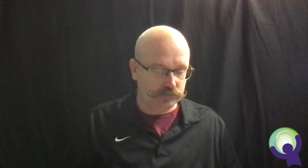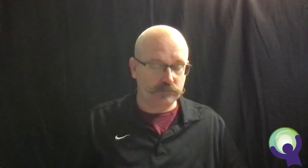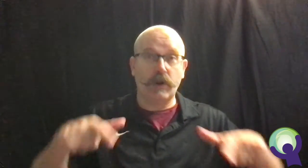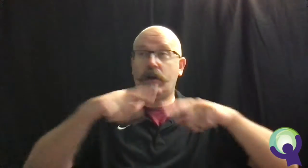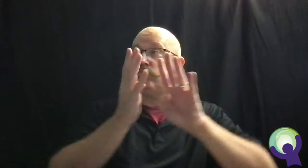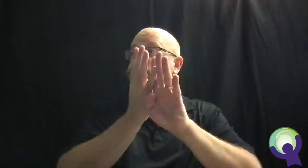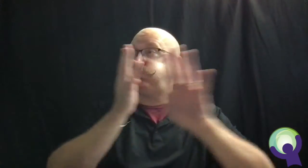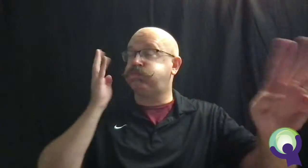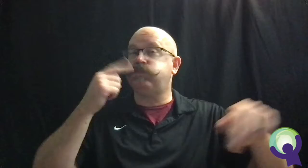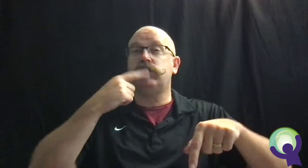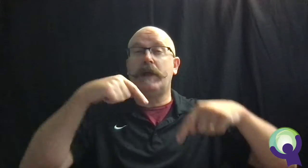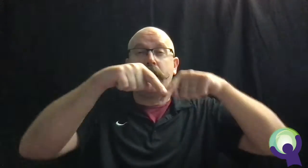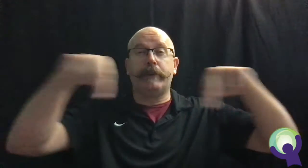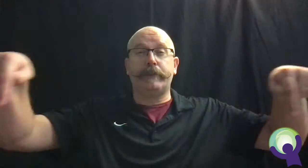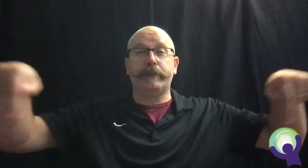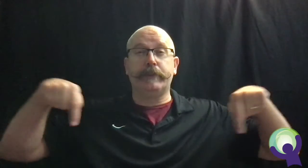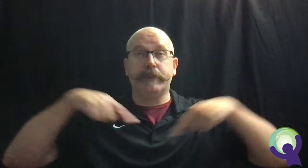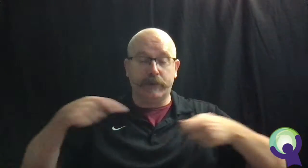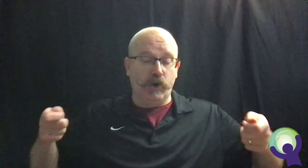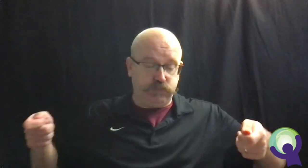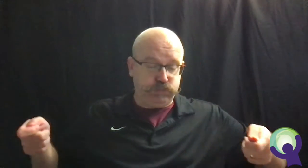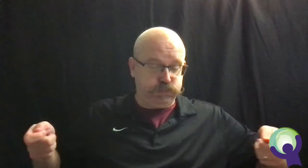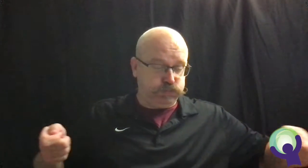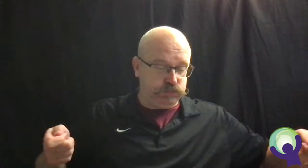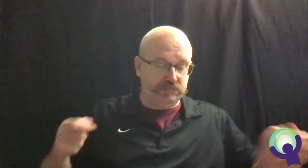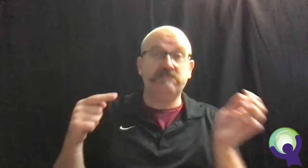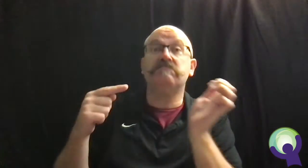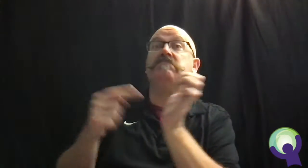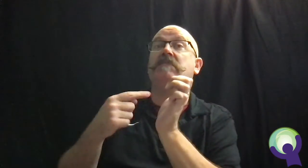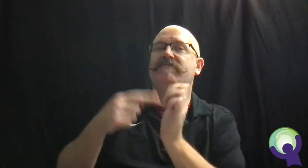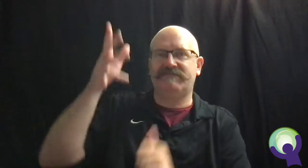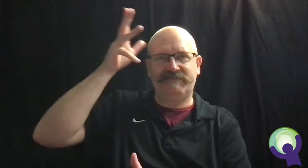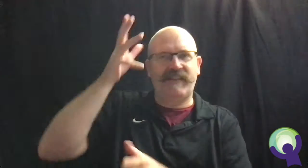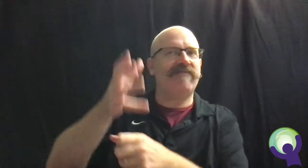standing in line with our red trays.